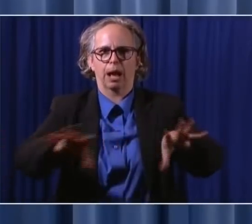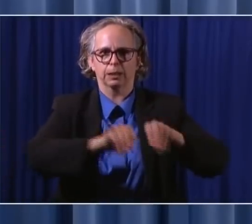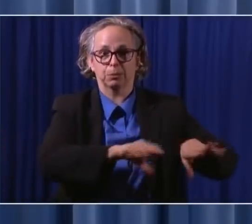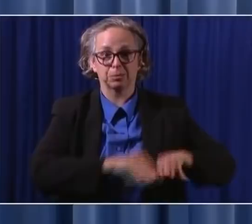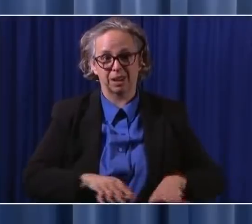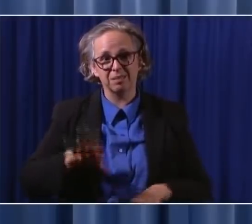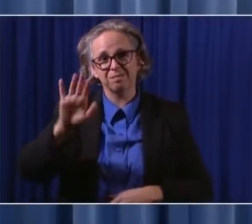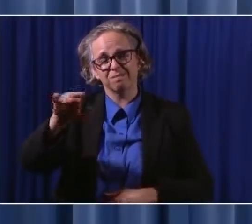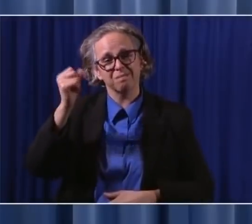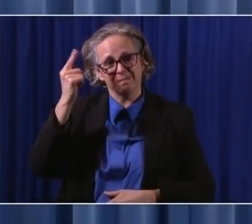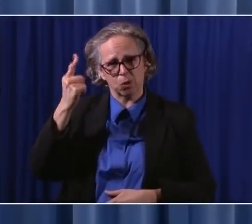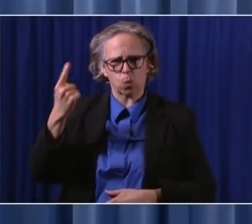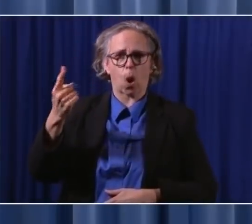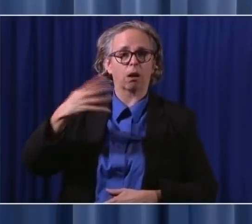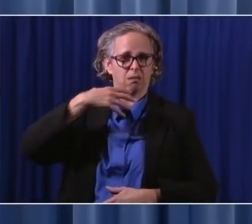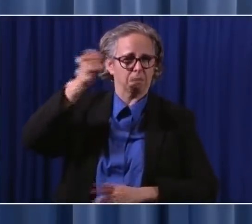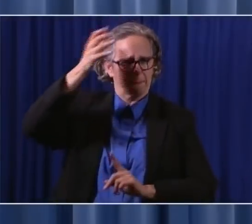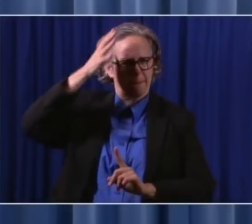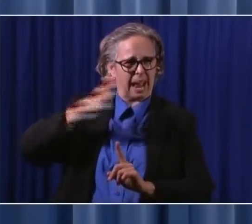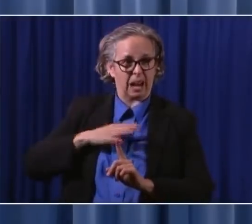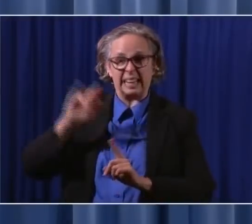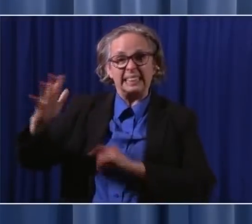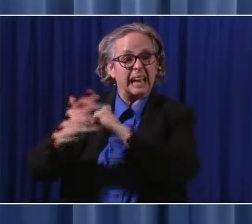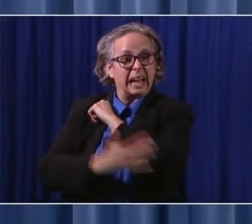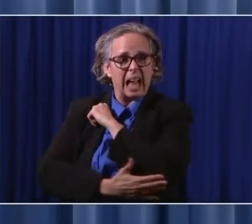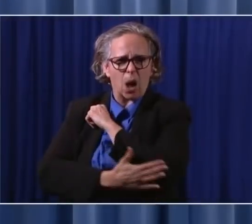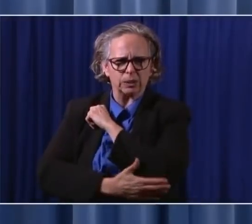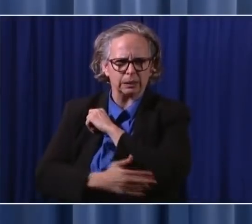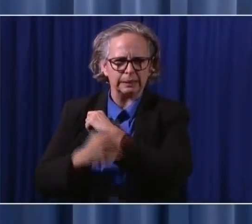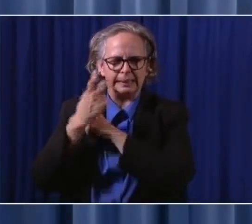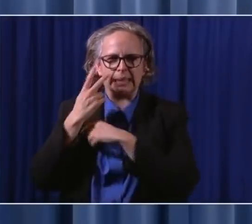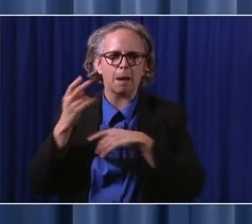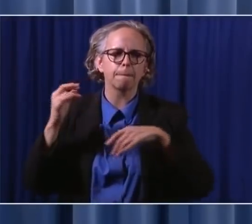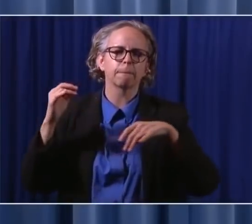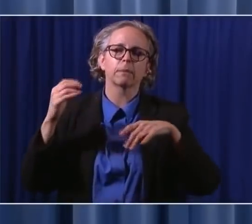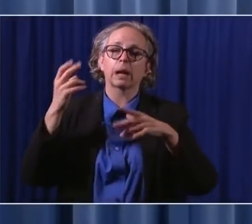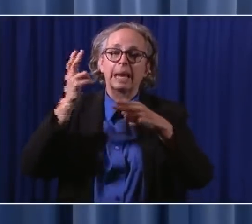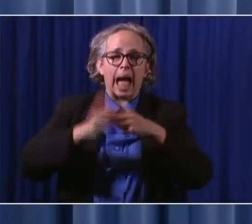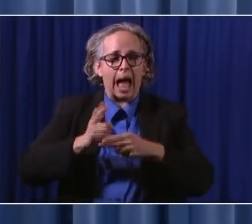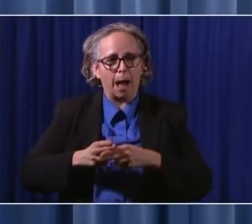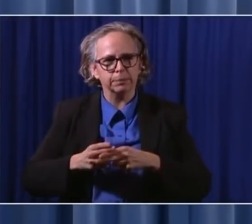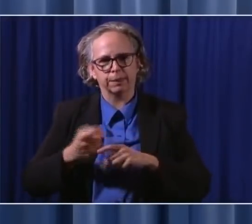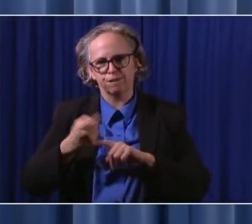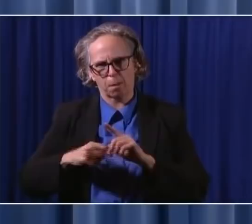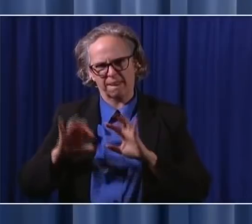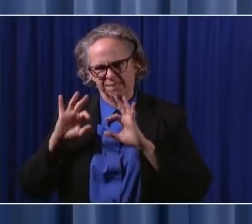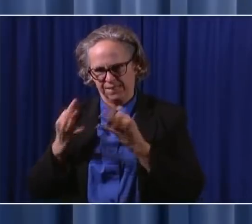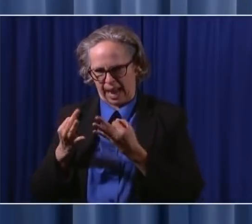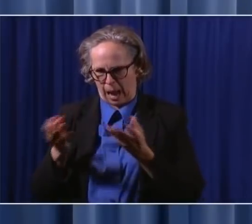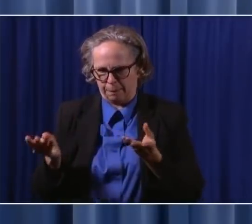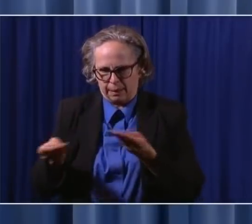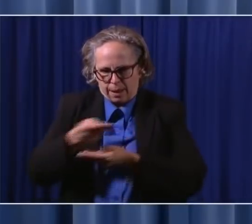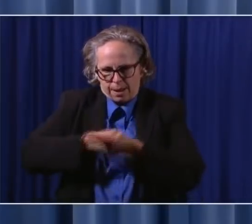GRADUATION CELEBRATIONS, FUNERALS.